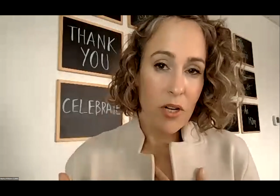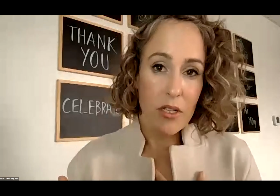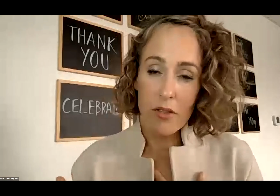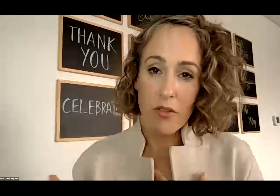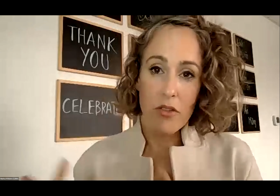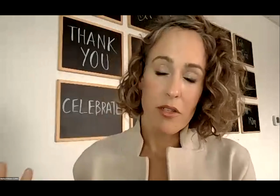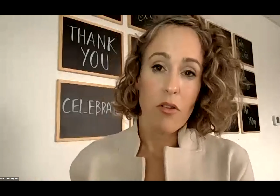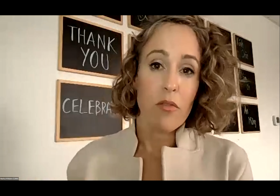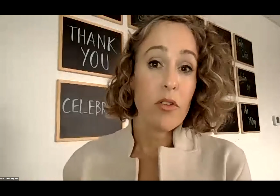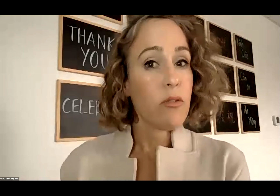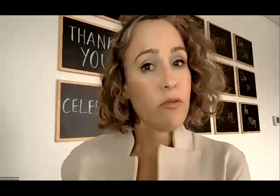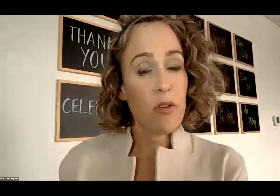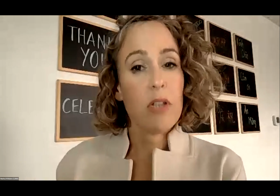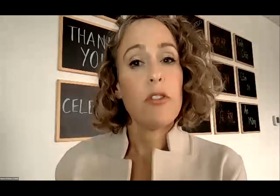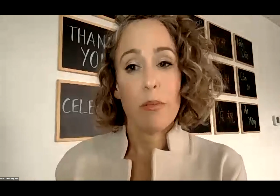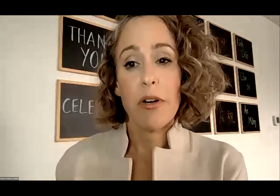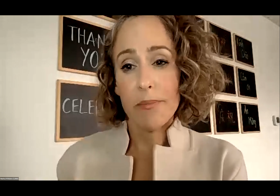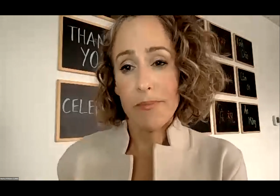a great solution, as an over the phone interpreter.